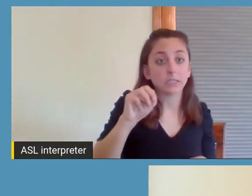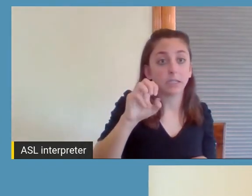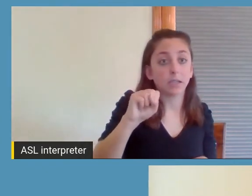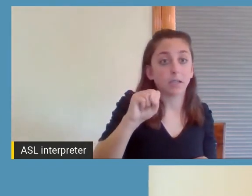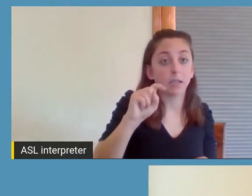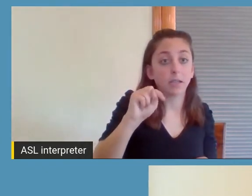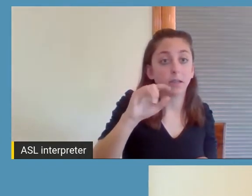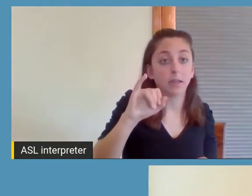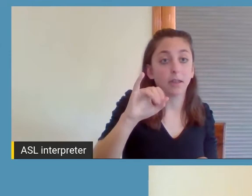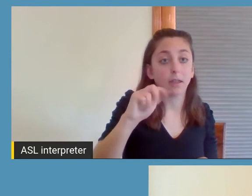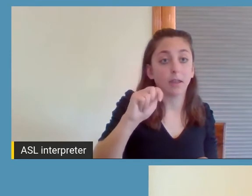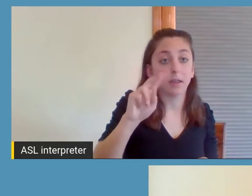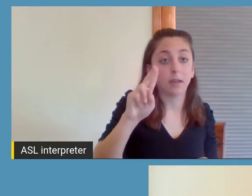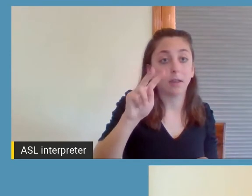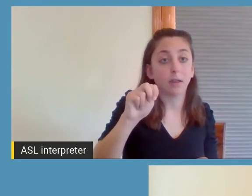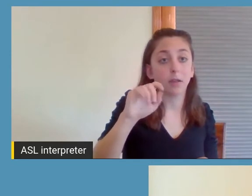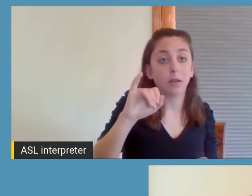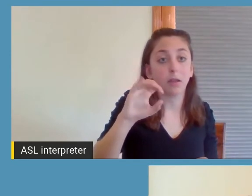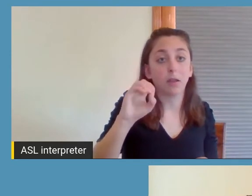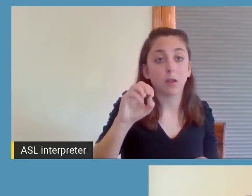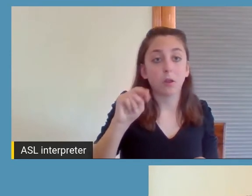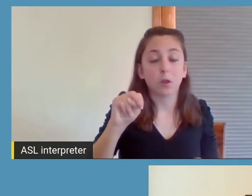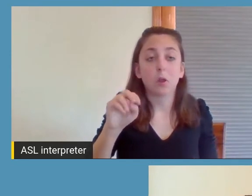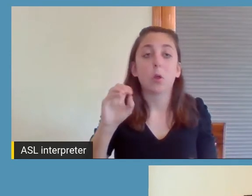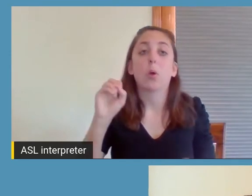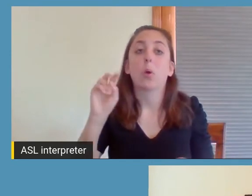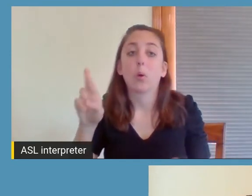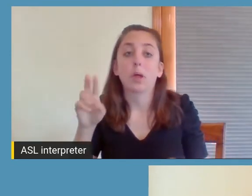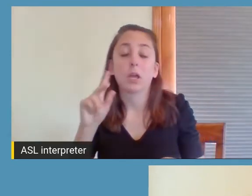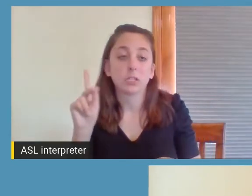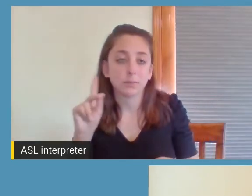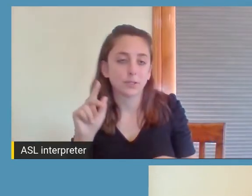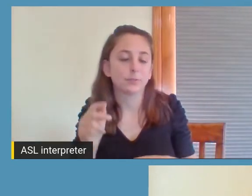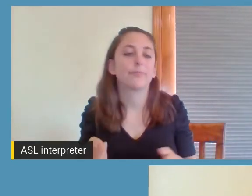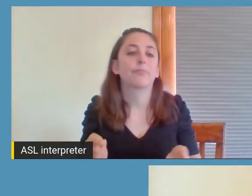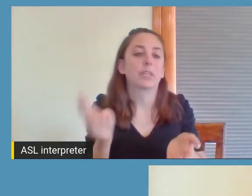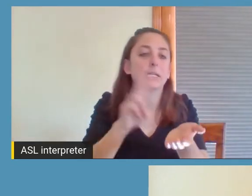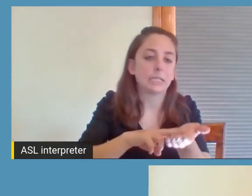uh consumption it's not an agreement um especially on constitutes side it belongs to the artist